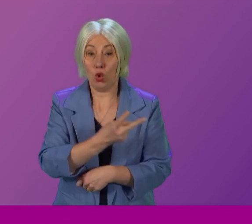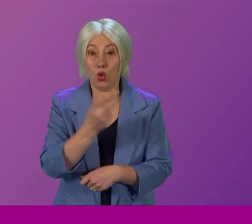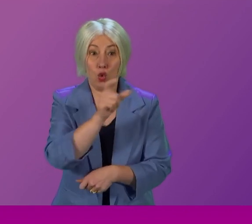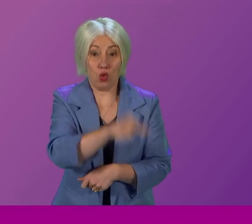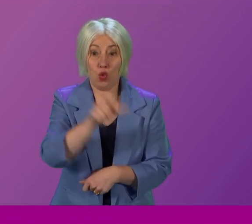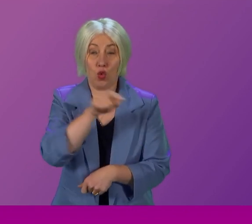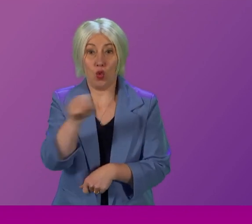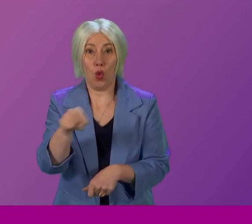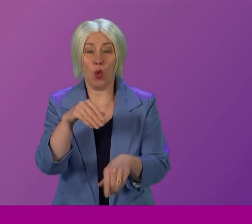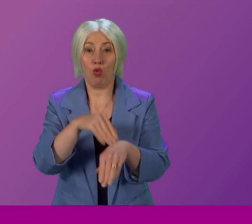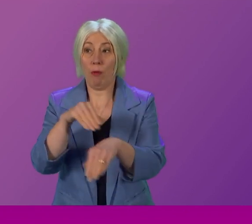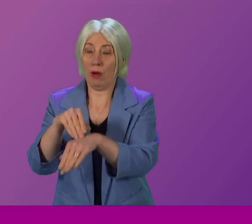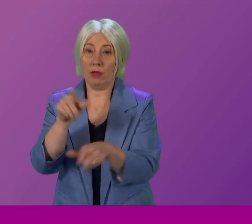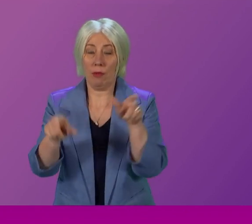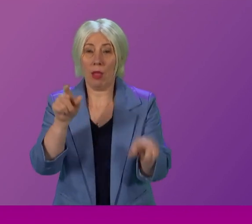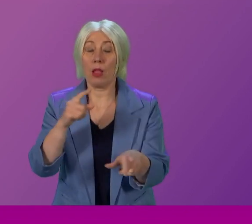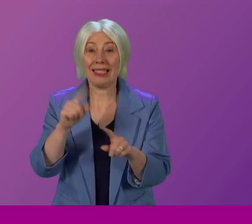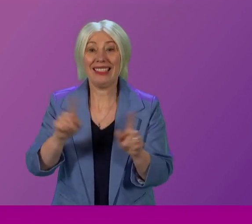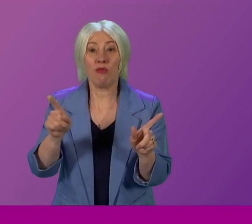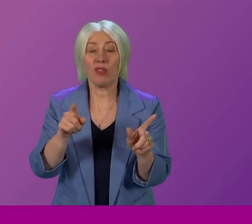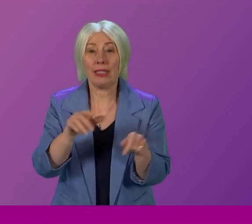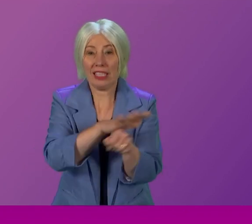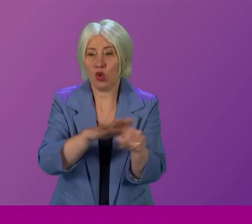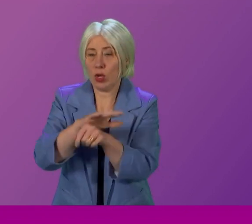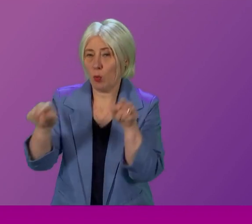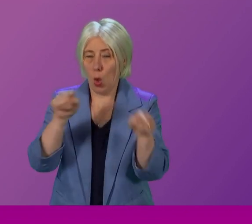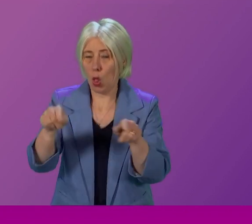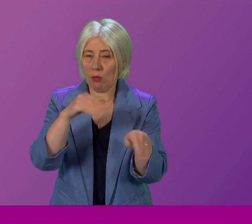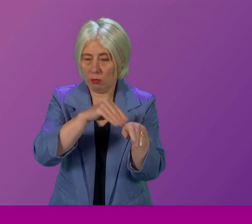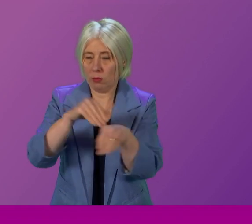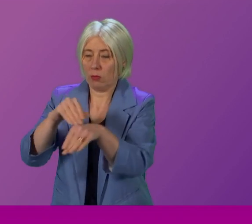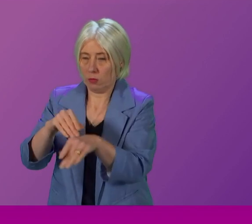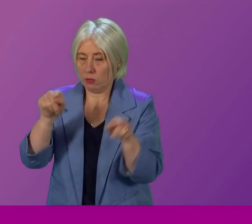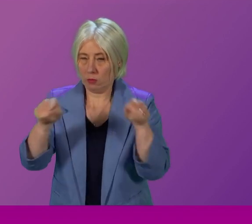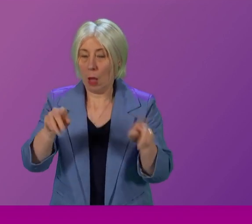said that I have raised two different cases, and they are very different cases; the similarity is